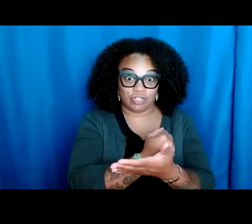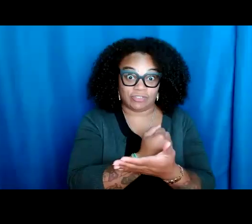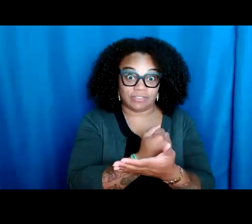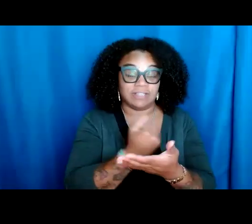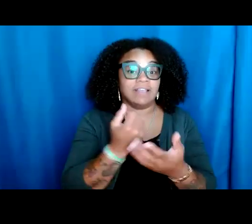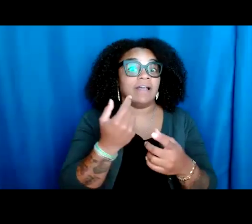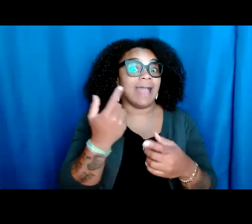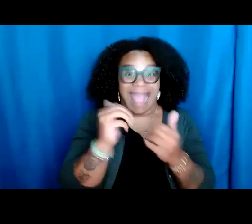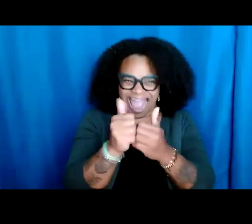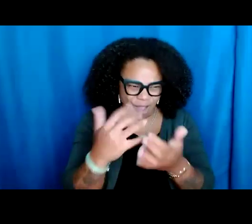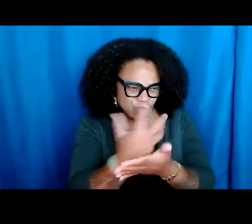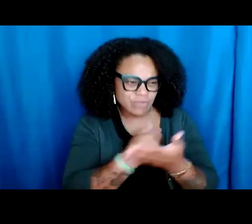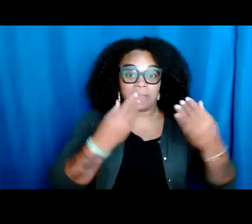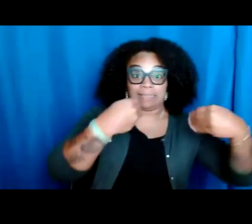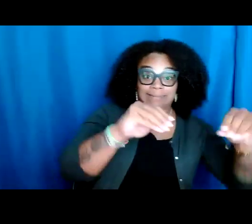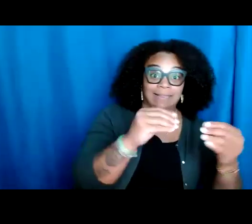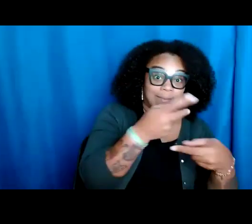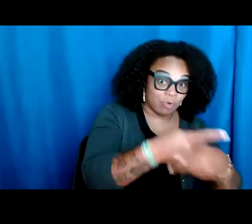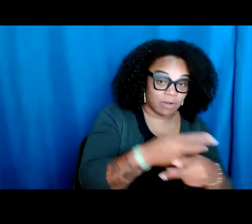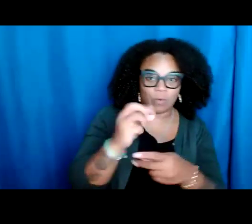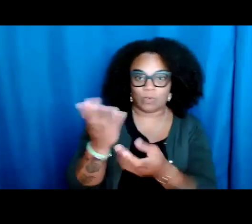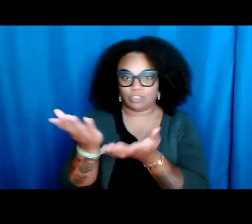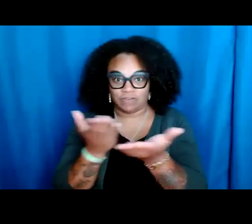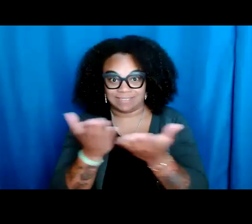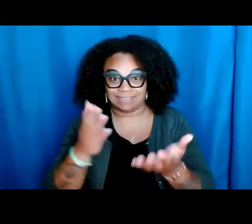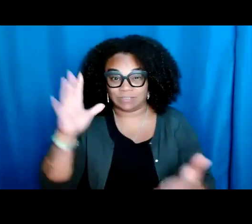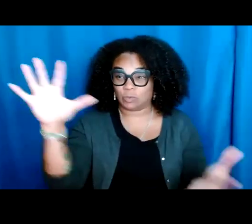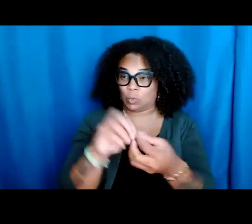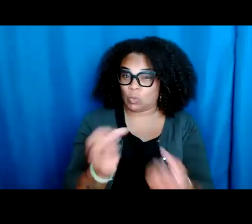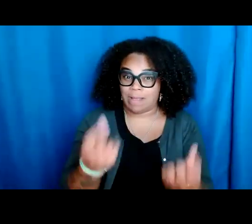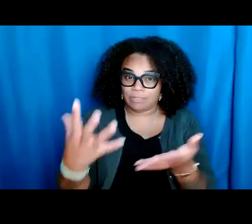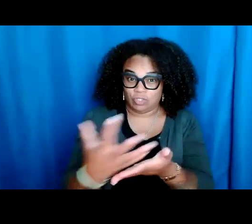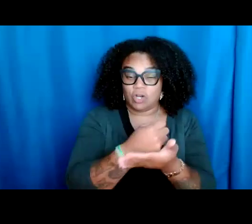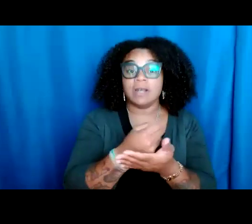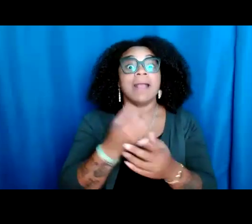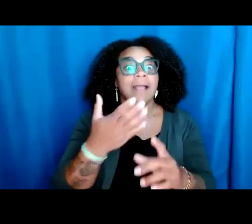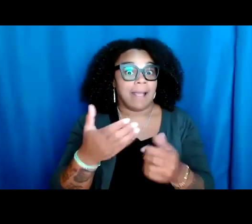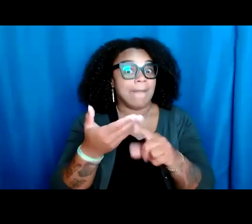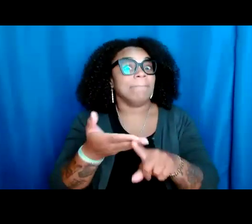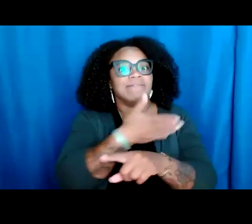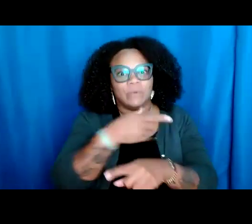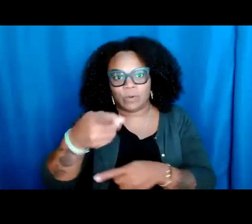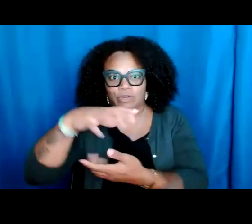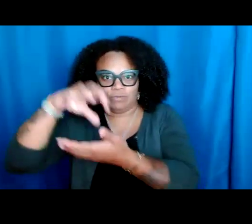and services before deducting any expenses, any business expenses.